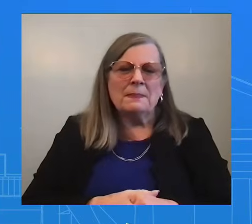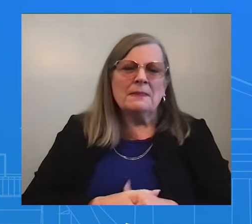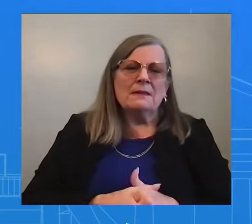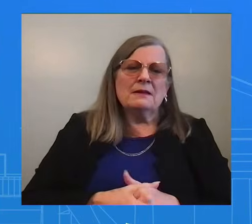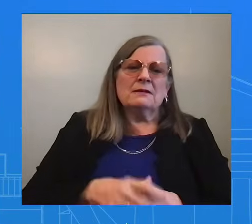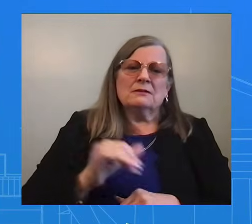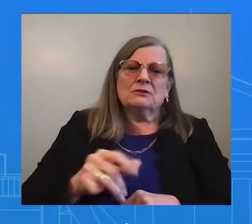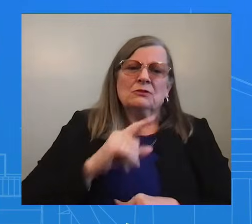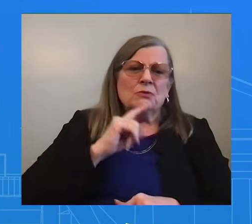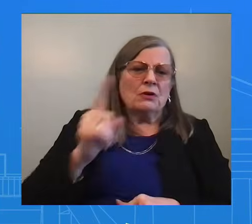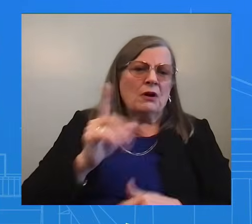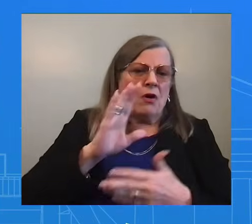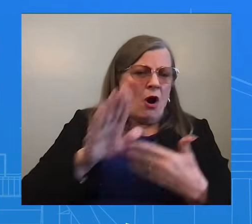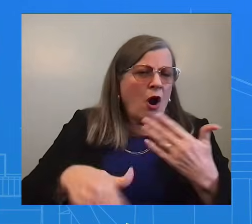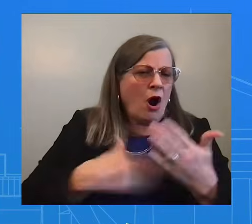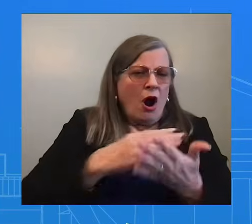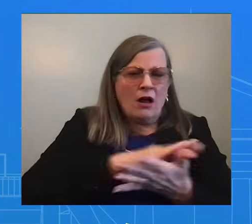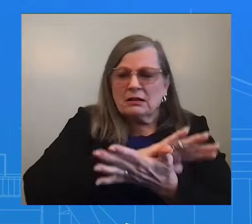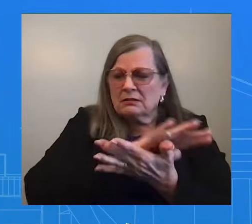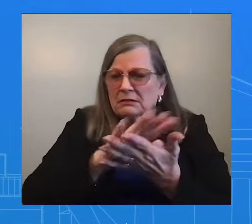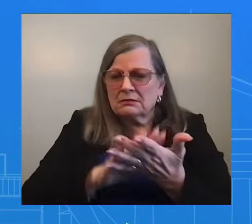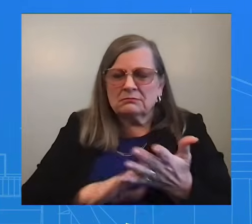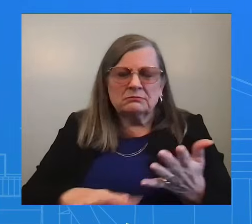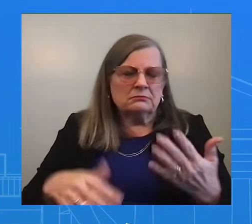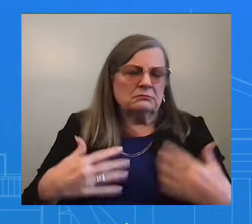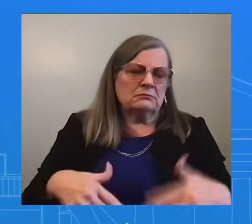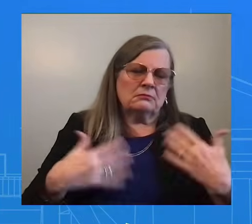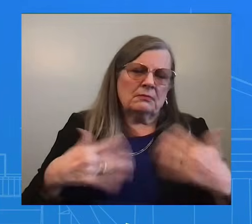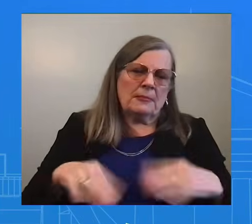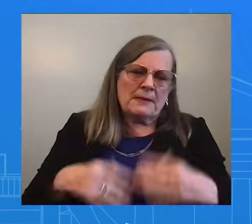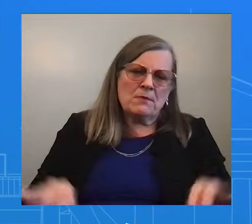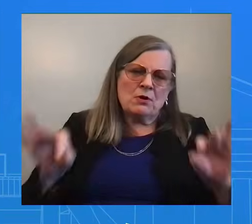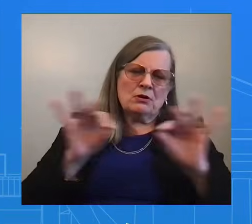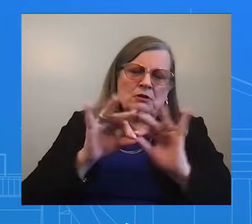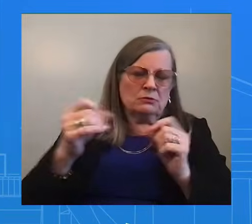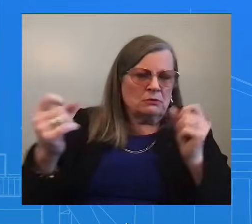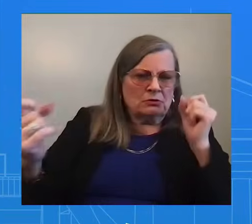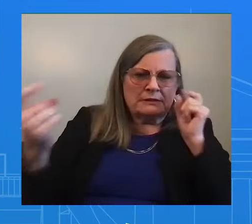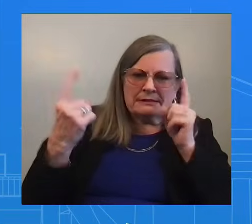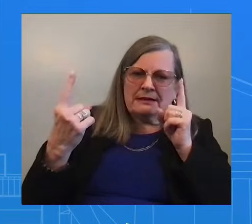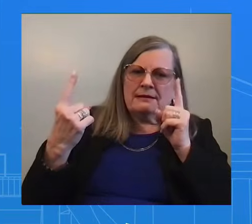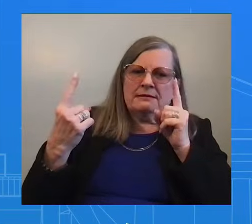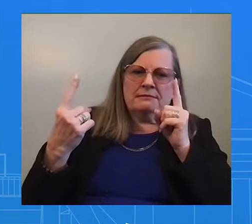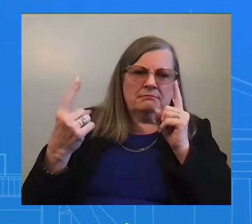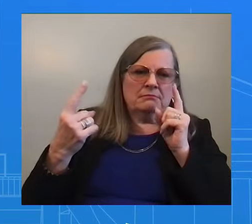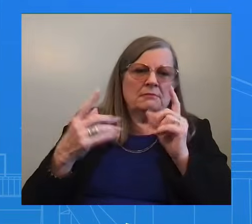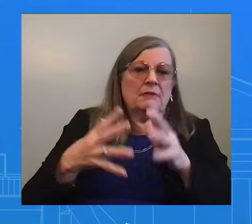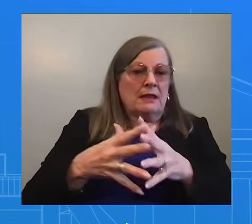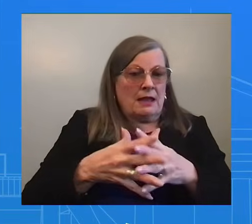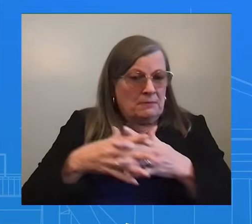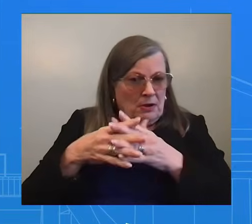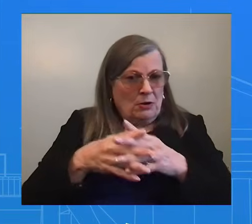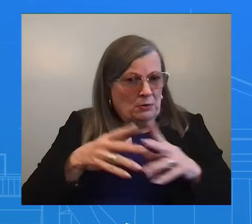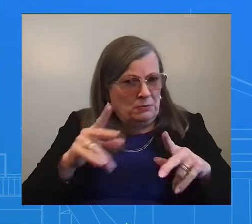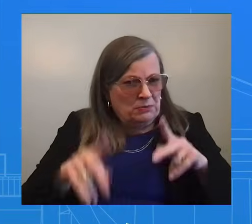That's what Congress needs to understand. They're important priorities for the American people -- everything that you just listed. And Congress needs to take action.